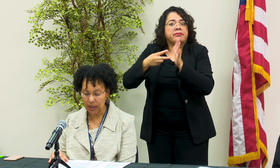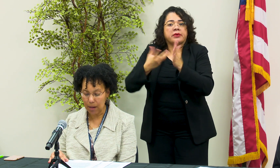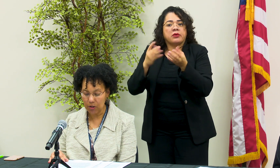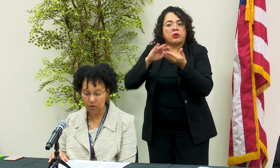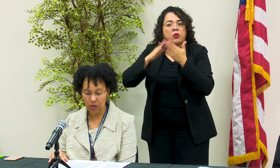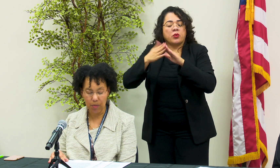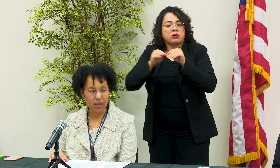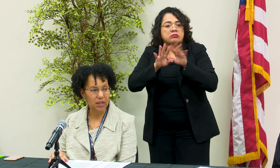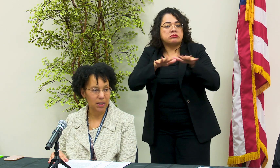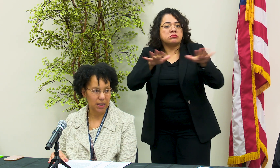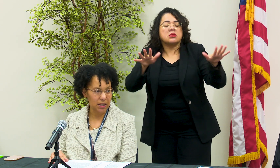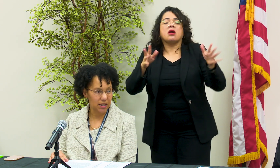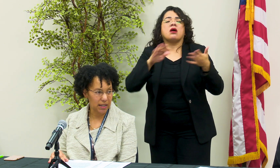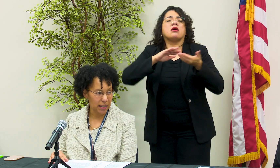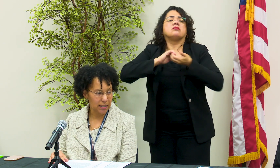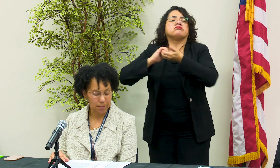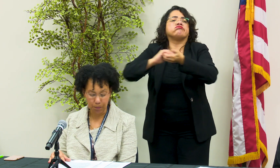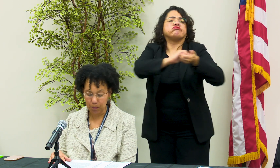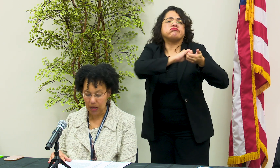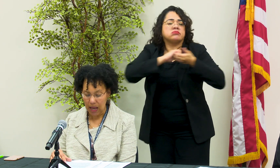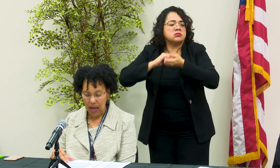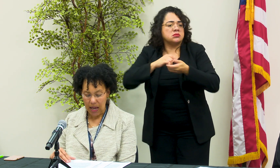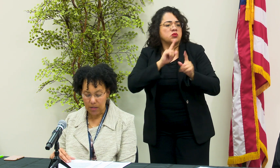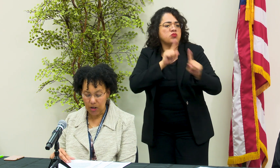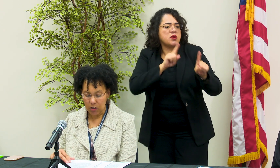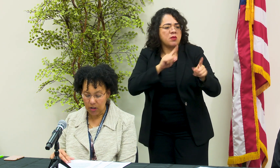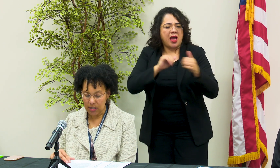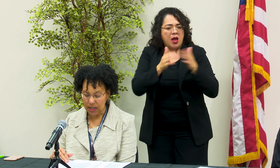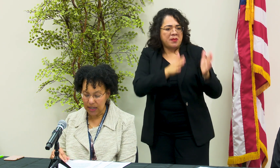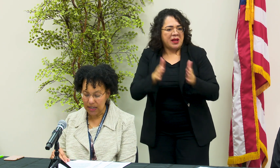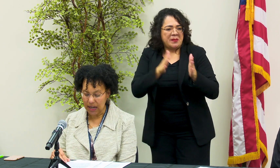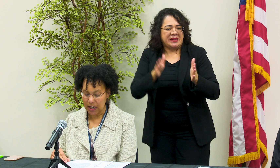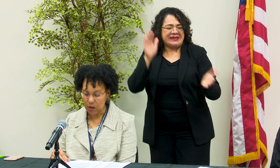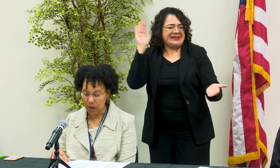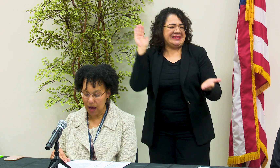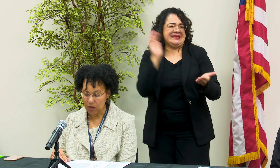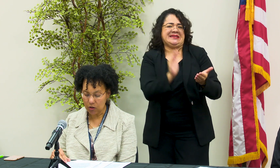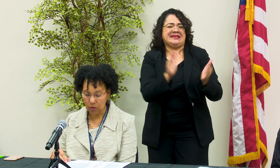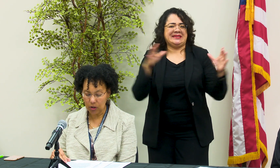collaborative response to this disease. As Mayor Garcia indicated, we have a total